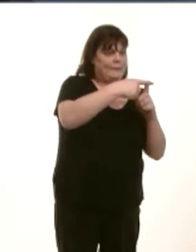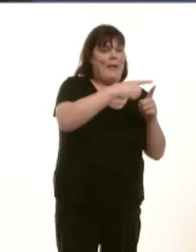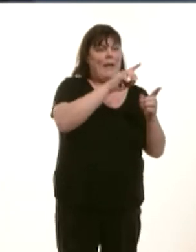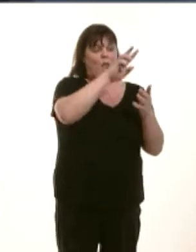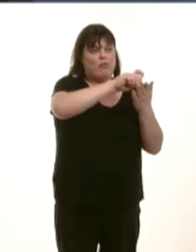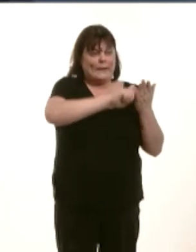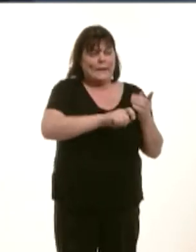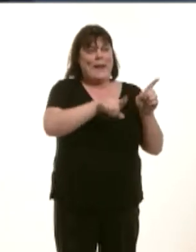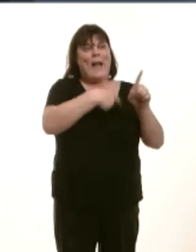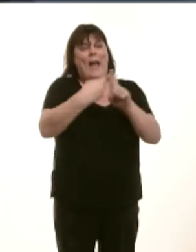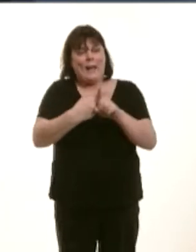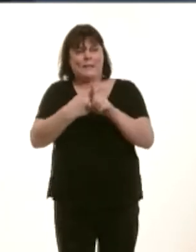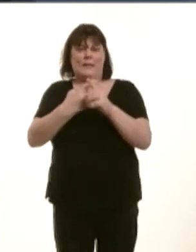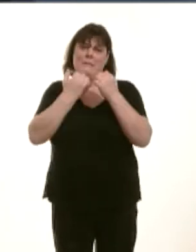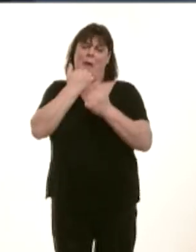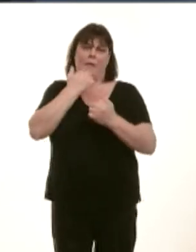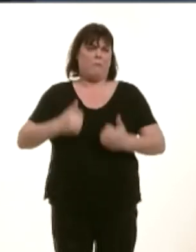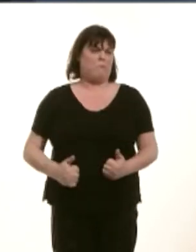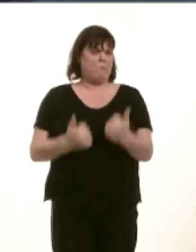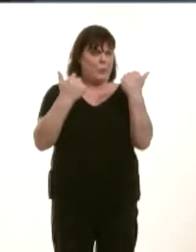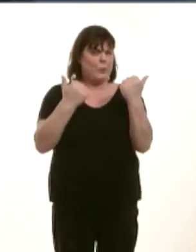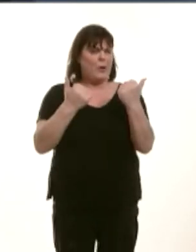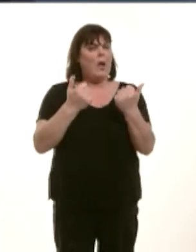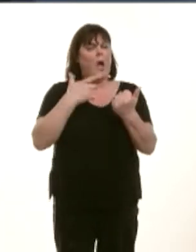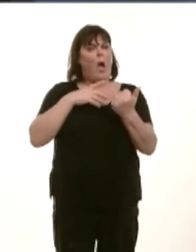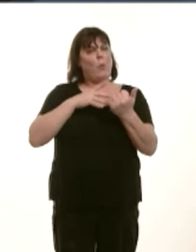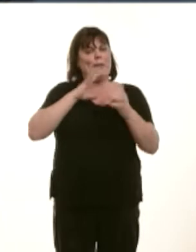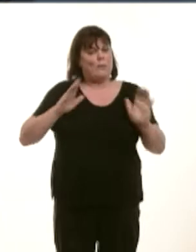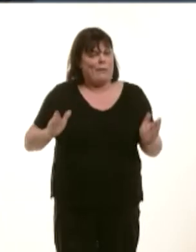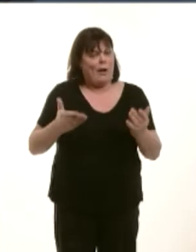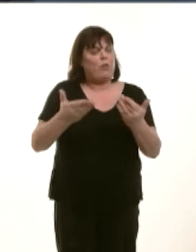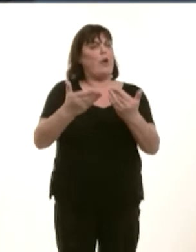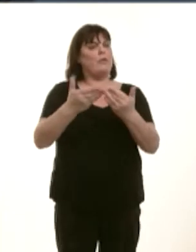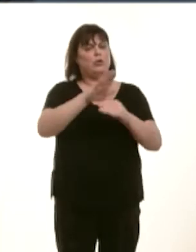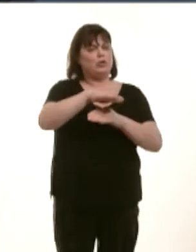pupilsí attainment is successful, but last weekís report goes on to say that the tracking